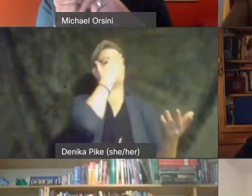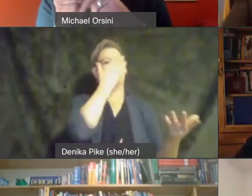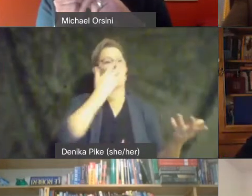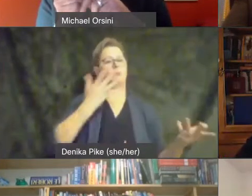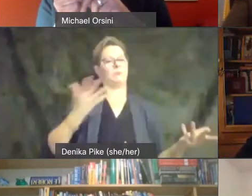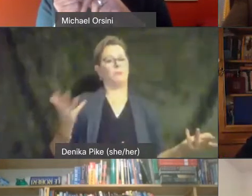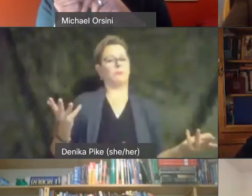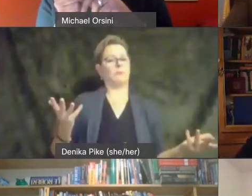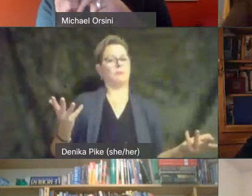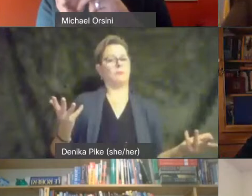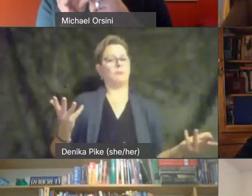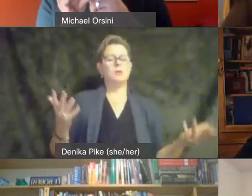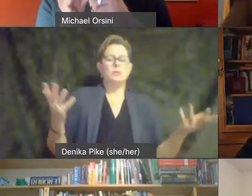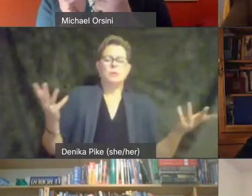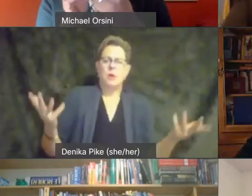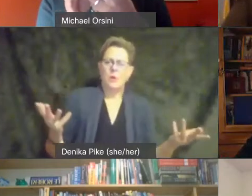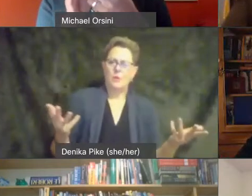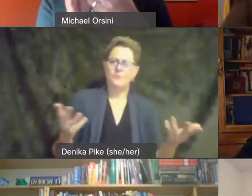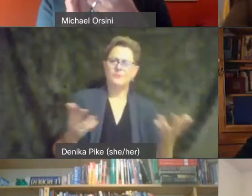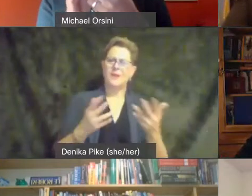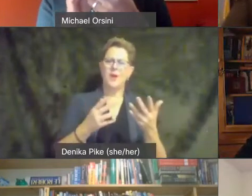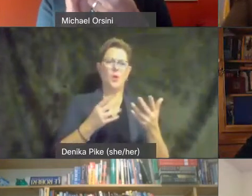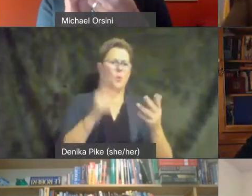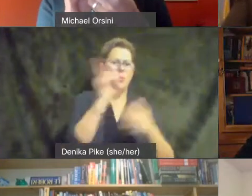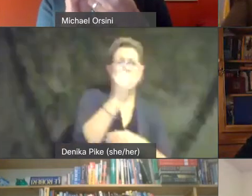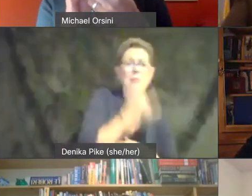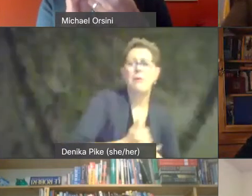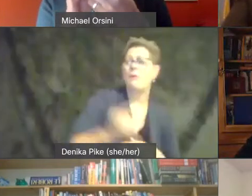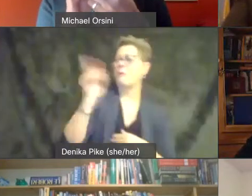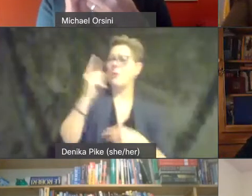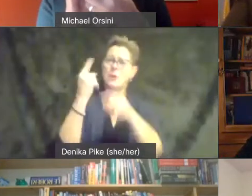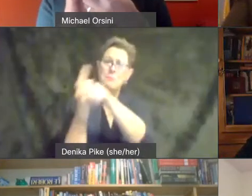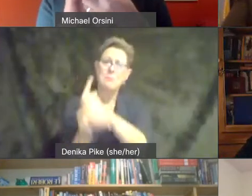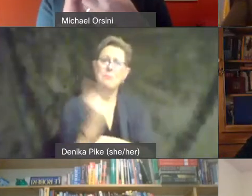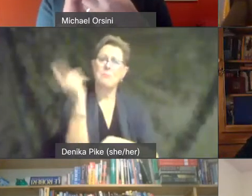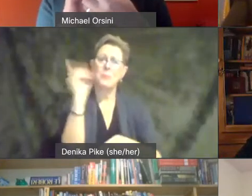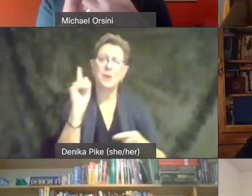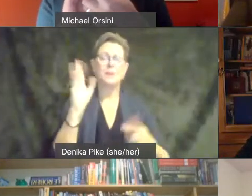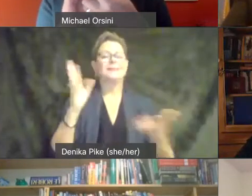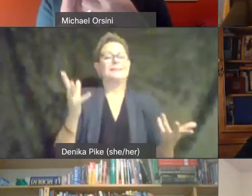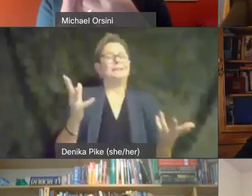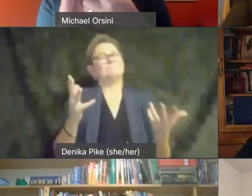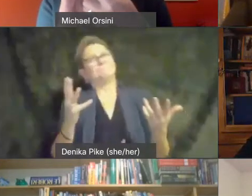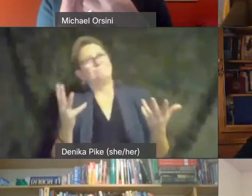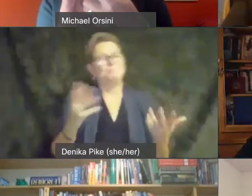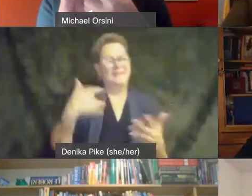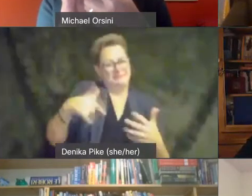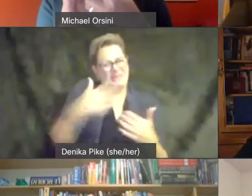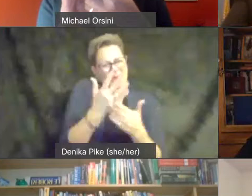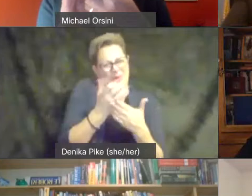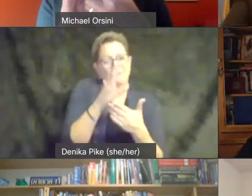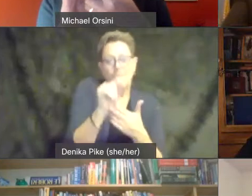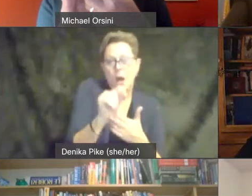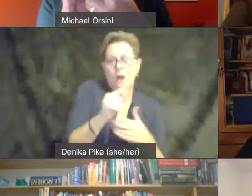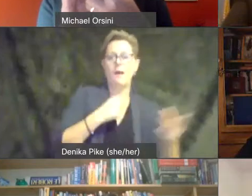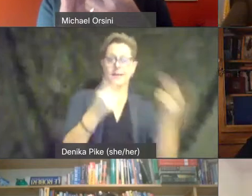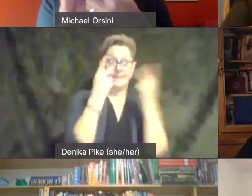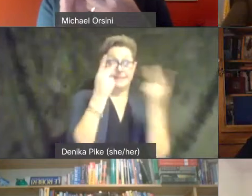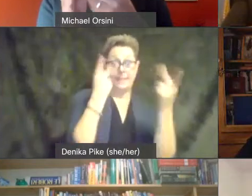In many ways, it's too soon to tell, but we can identify some general trends. The obvious failings have been around the government response.